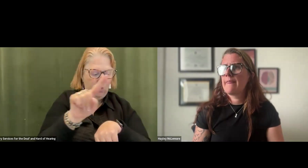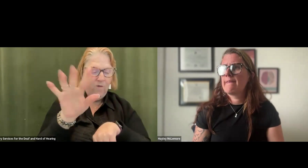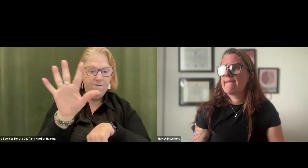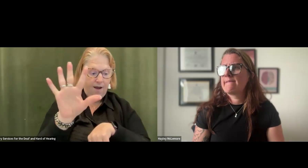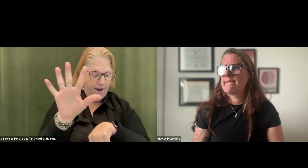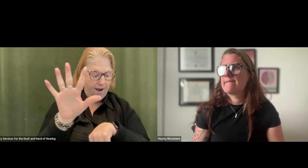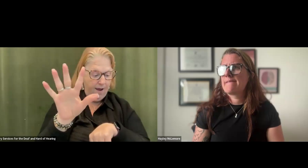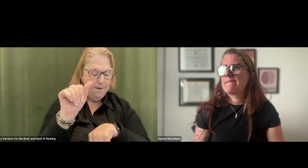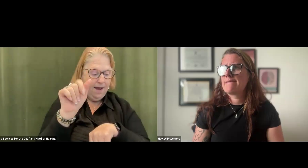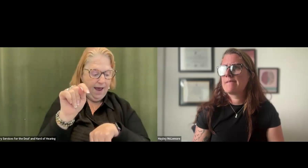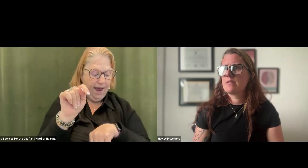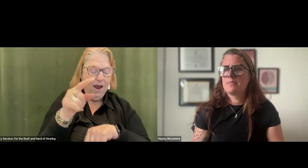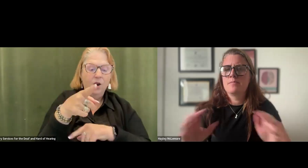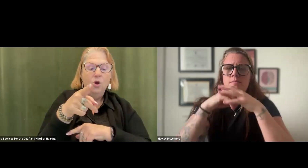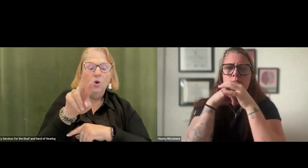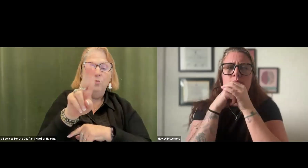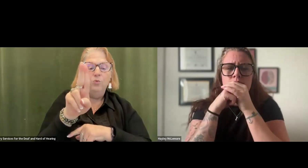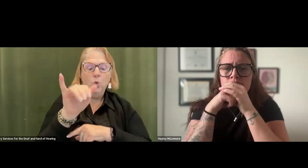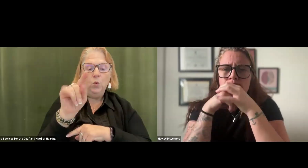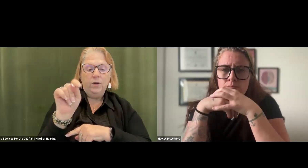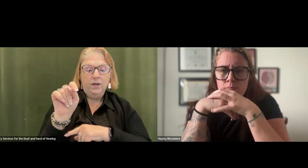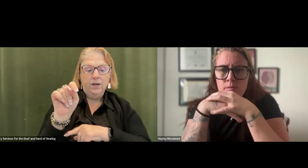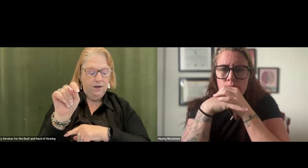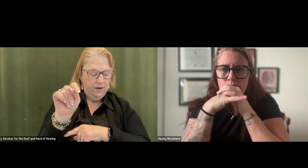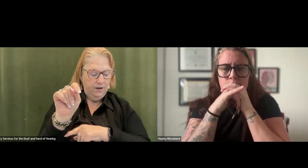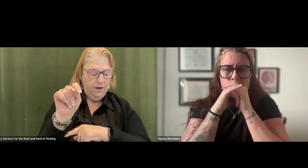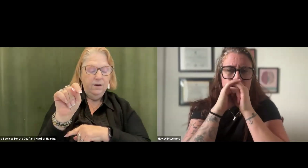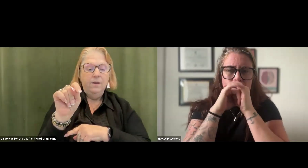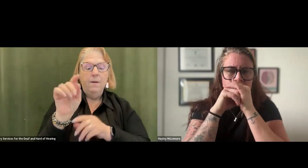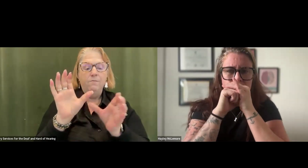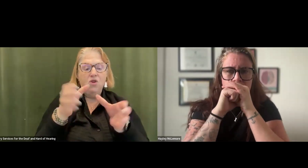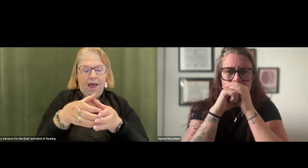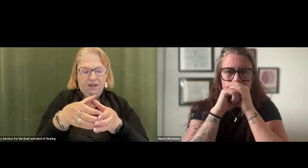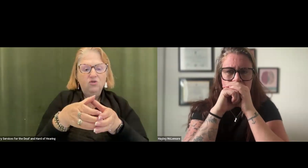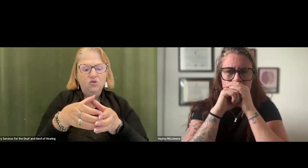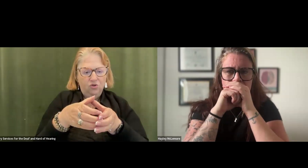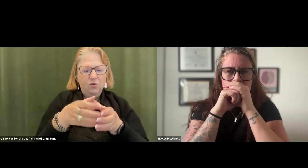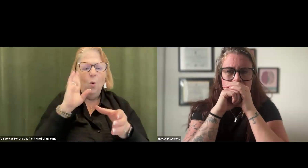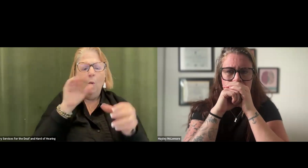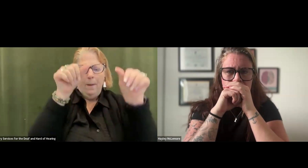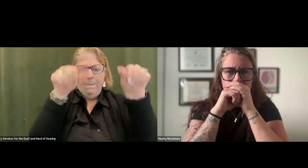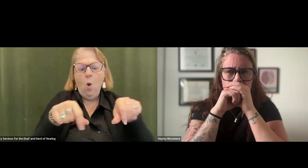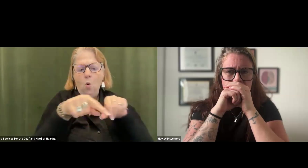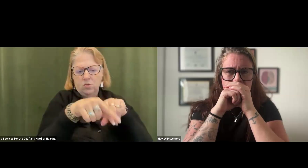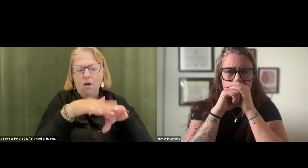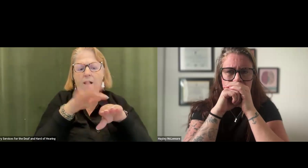and that's gonna be at 3:00 to 5:00 p.m., and that's going to be at the Pruitt Branch.